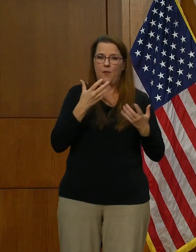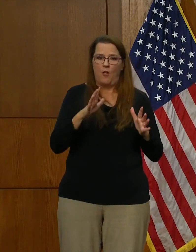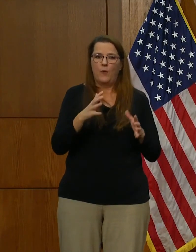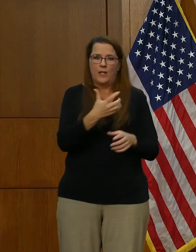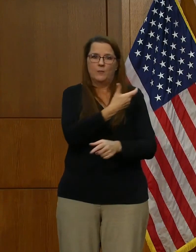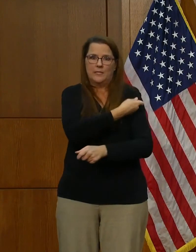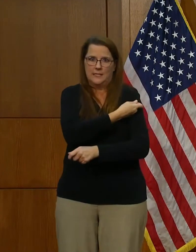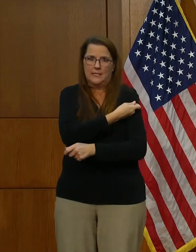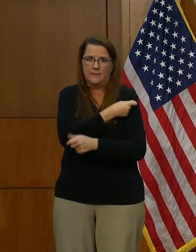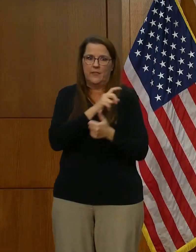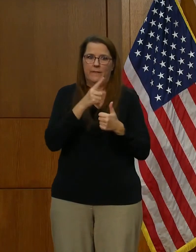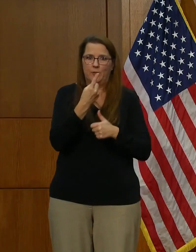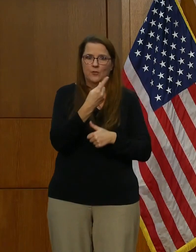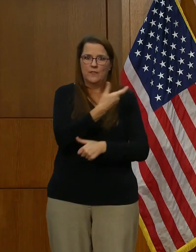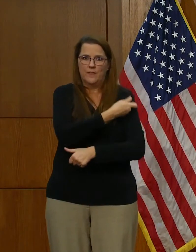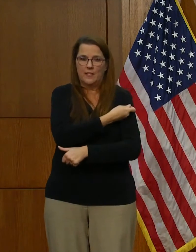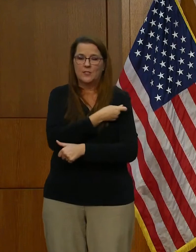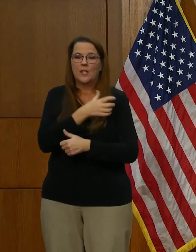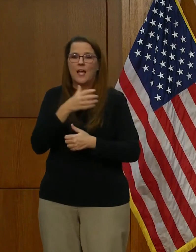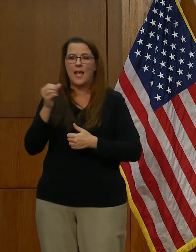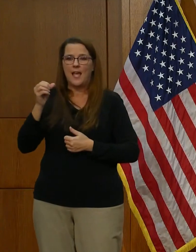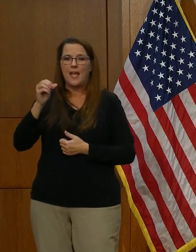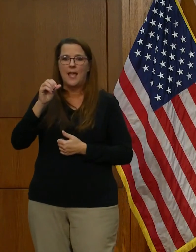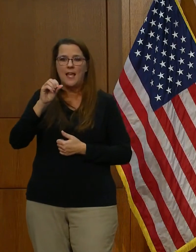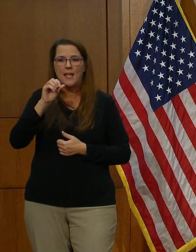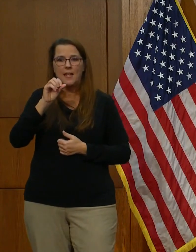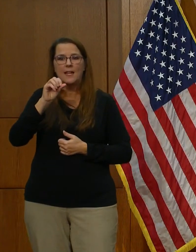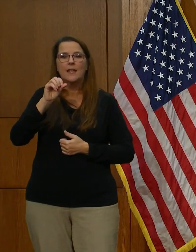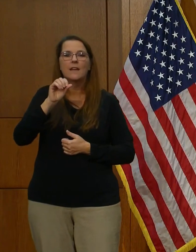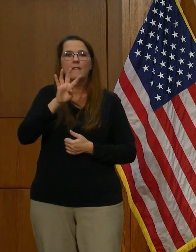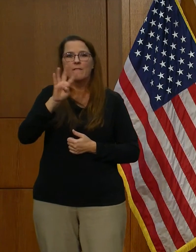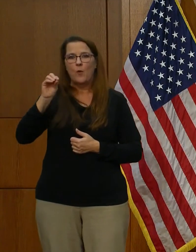AT LEAST ONE DOSE OF THE